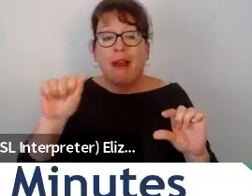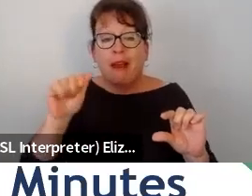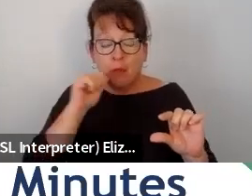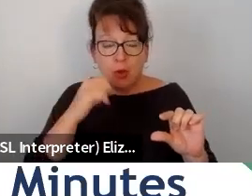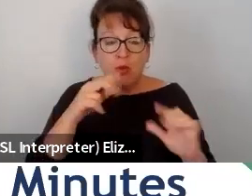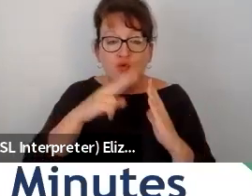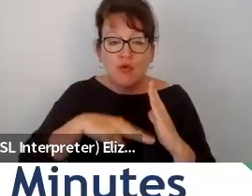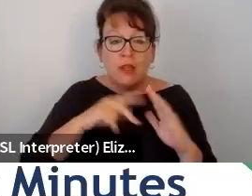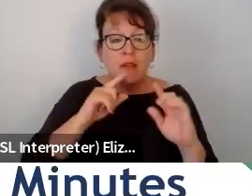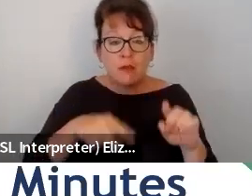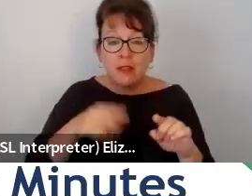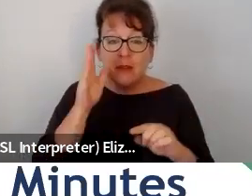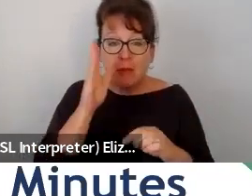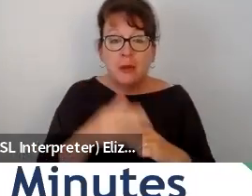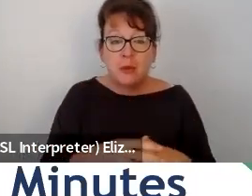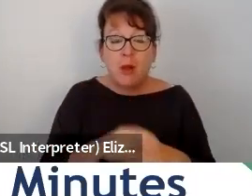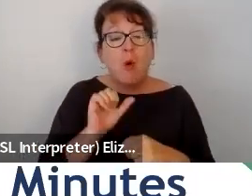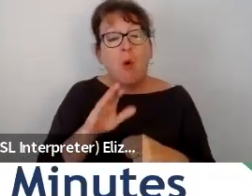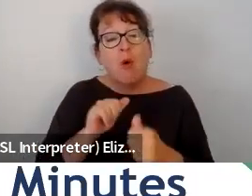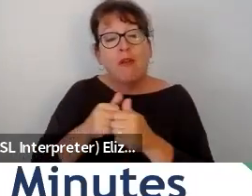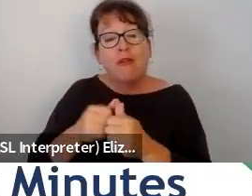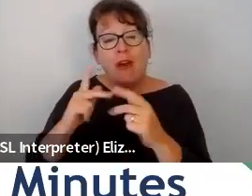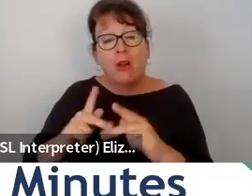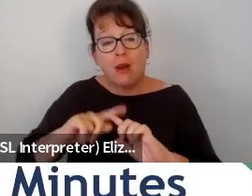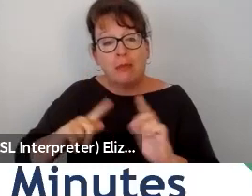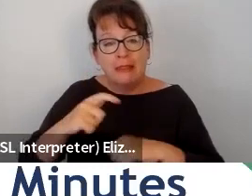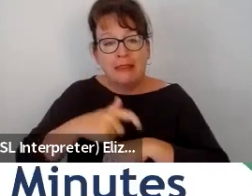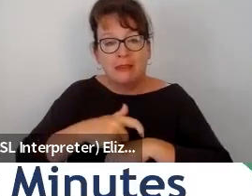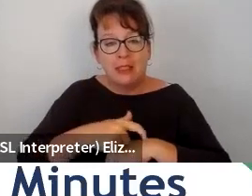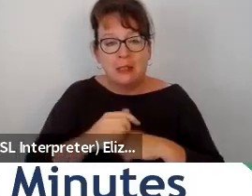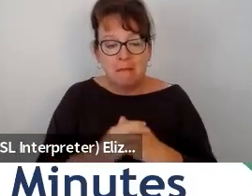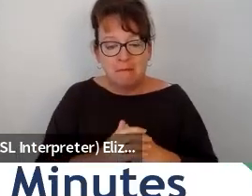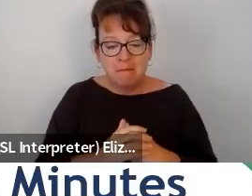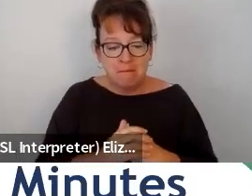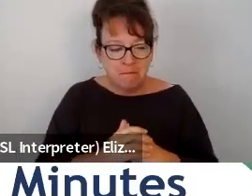with that framing, I would now like to pass the mic on to Karl Simon, who's going to share some